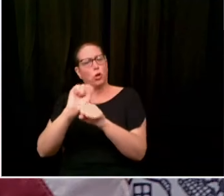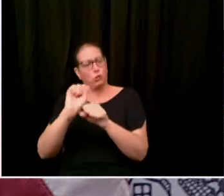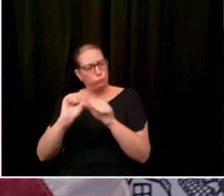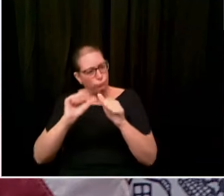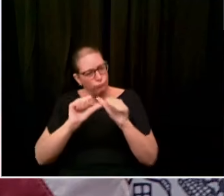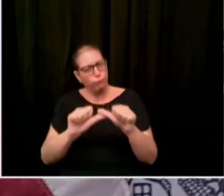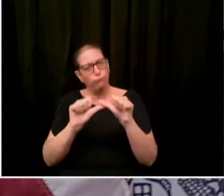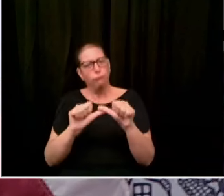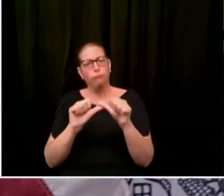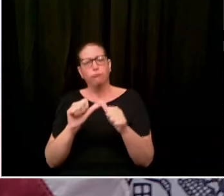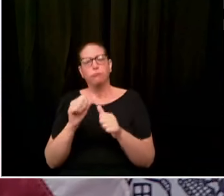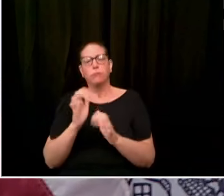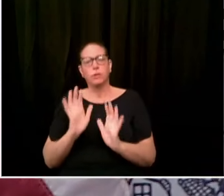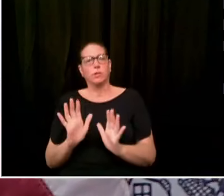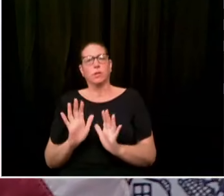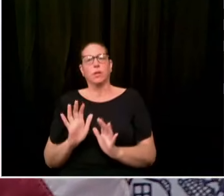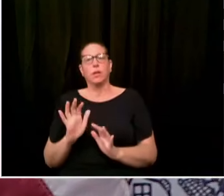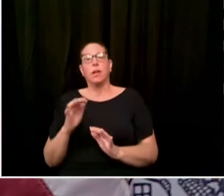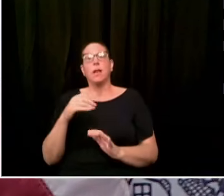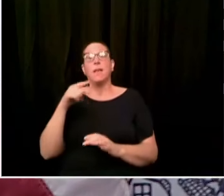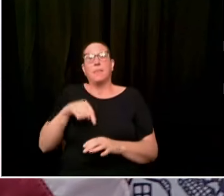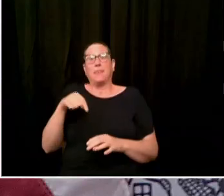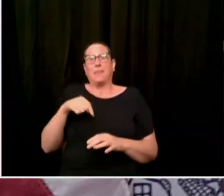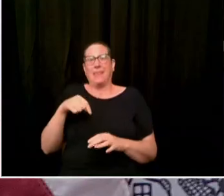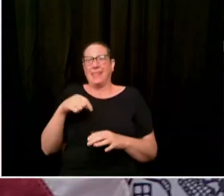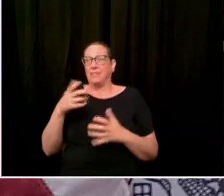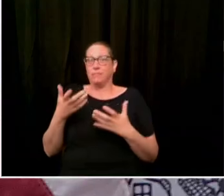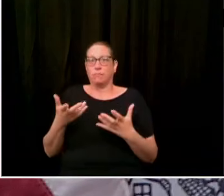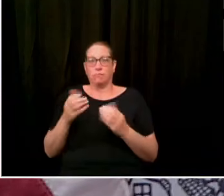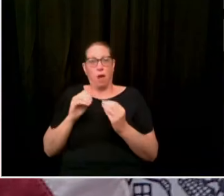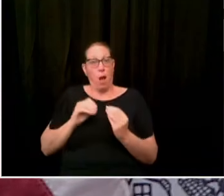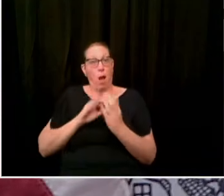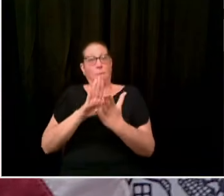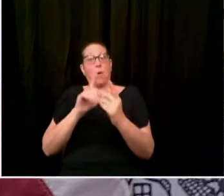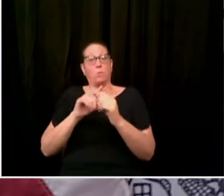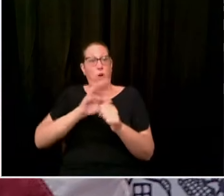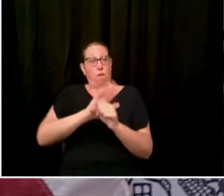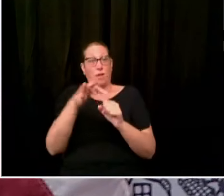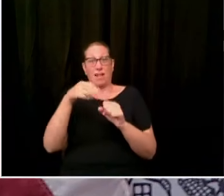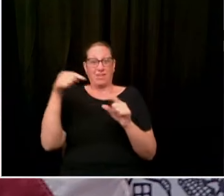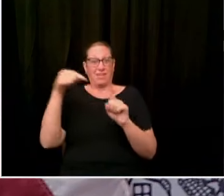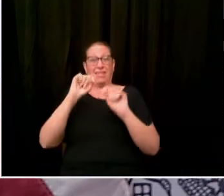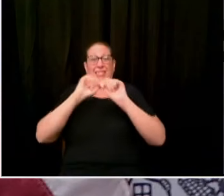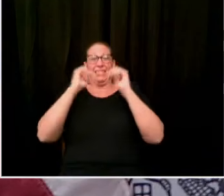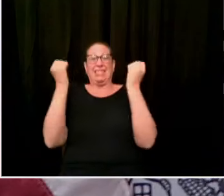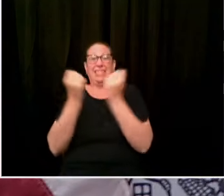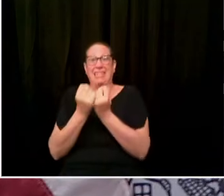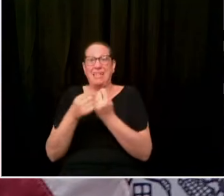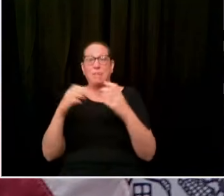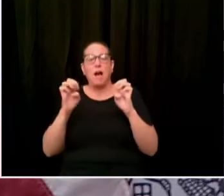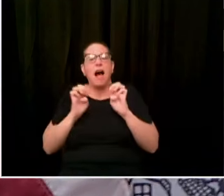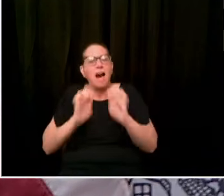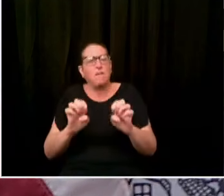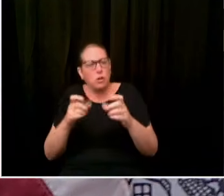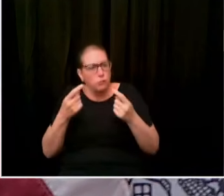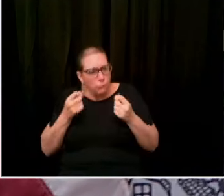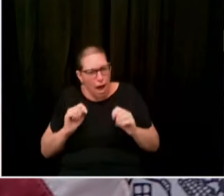IT WAS IMPORTANT FOR US TO HAVE A CONVERSATION TO CLEAR THE AIR. I THINK WE ALL UNDERSTAND THIS IS A TEAM EFFORT. I KNOW AND I